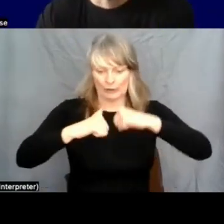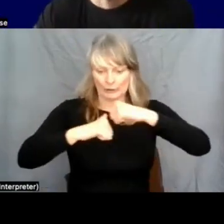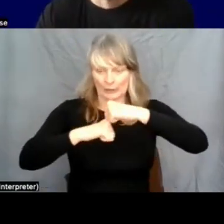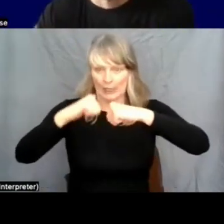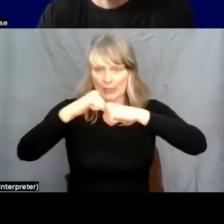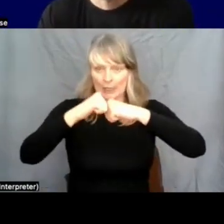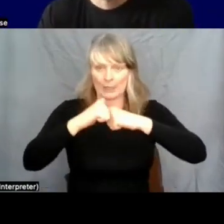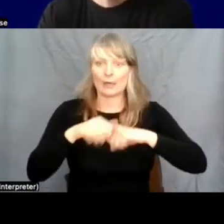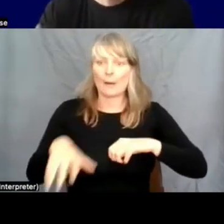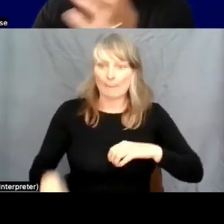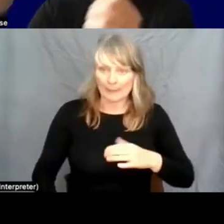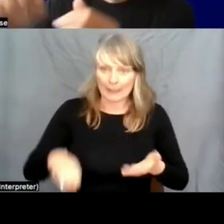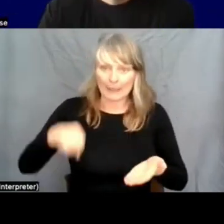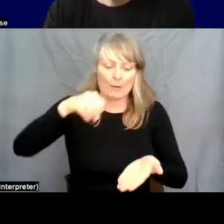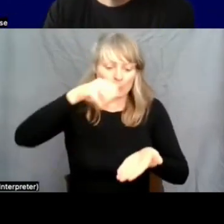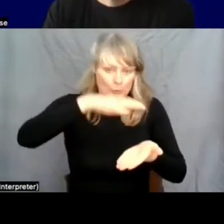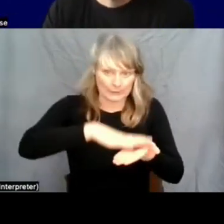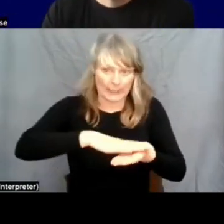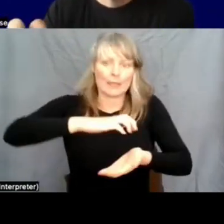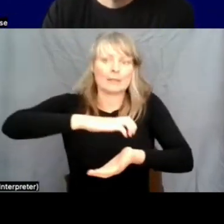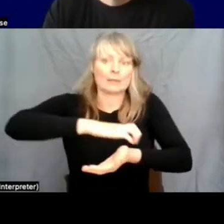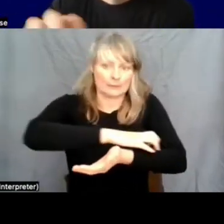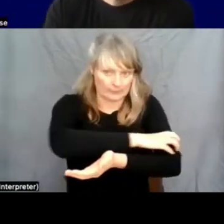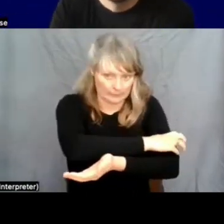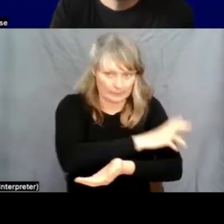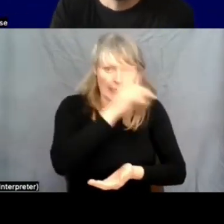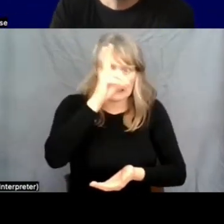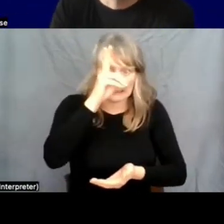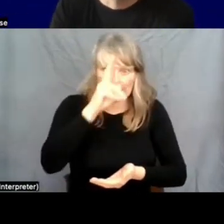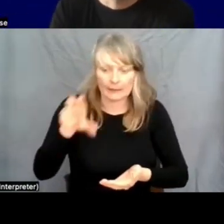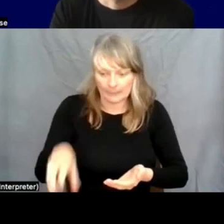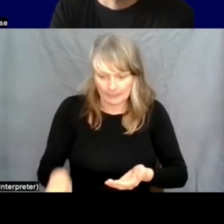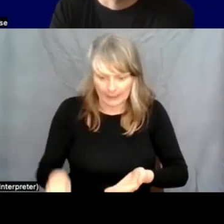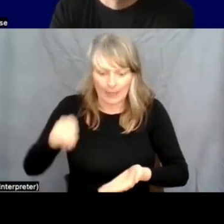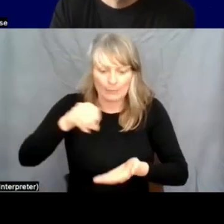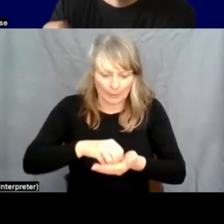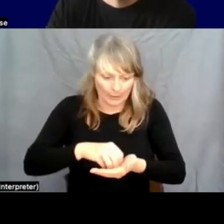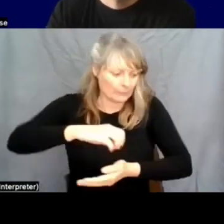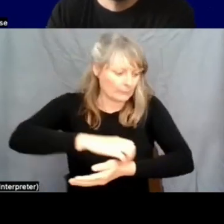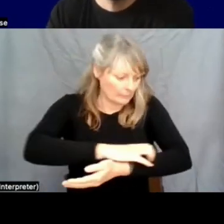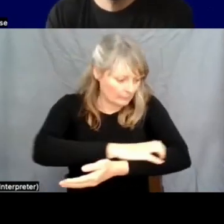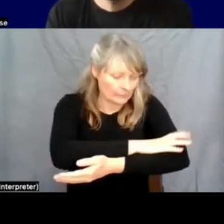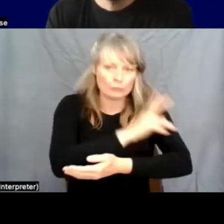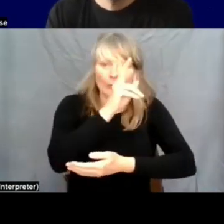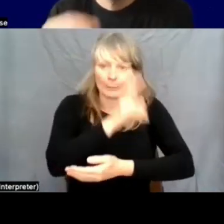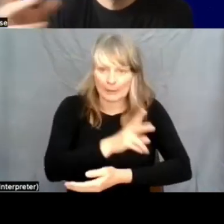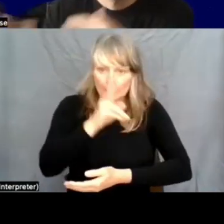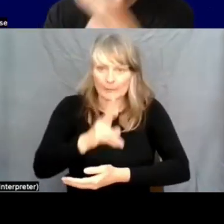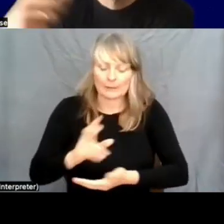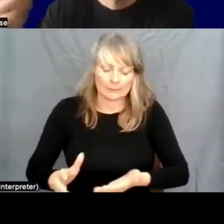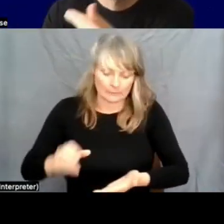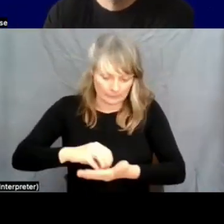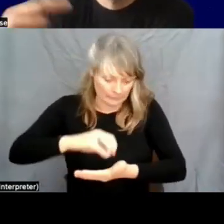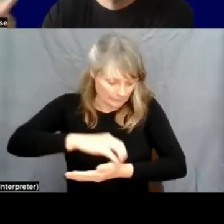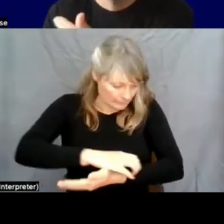the crabs out the bucket, holding them in your hand, going up your arm. It's attaching memories, so creating the